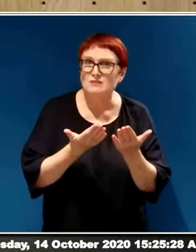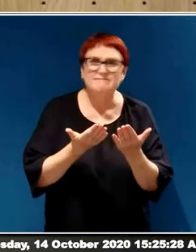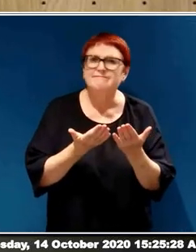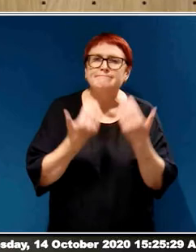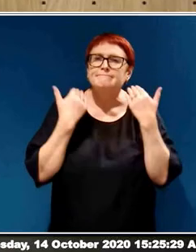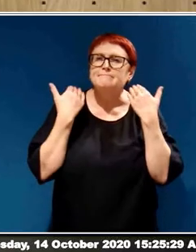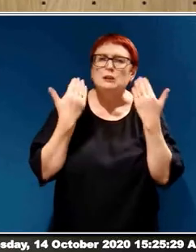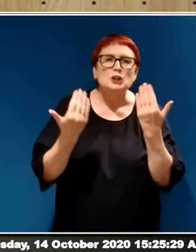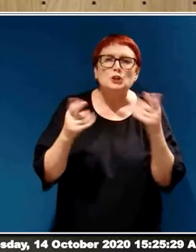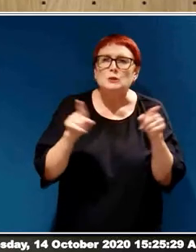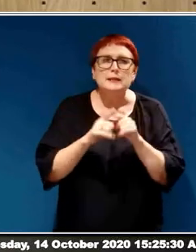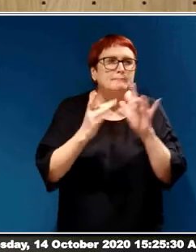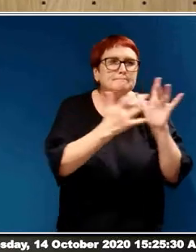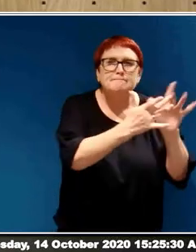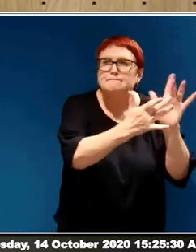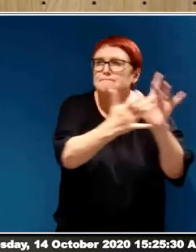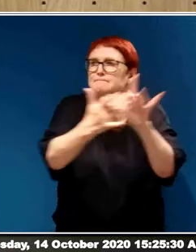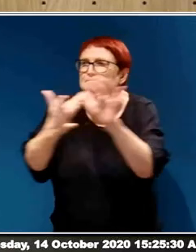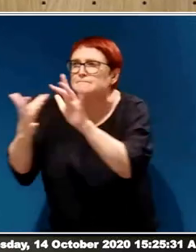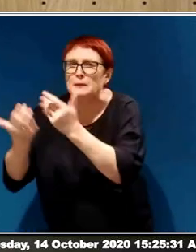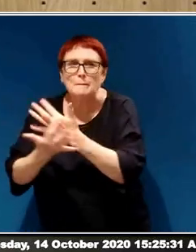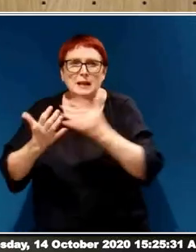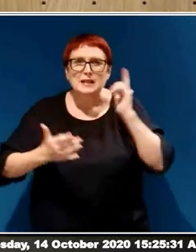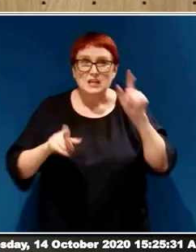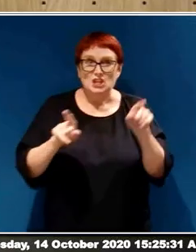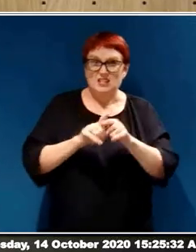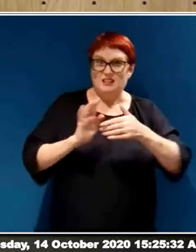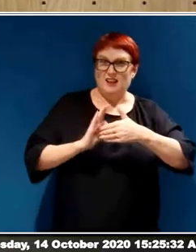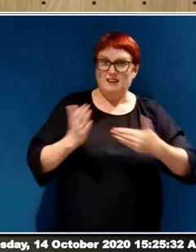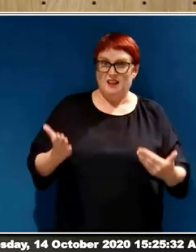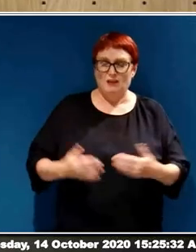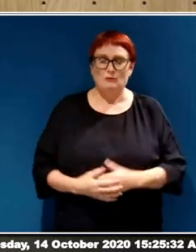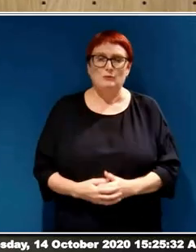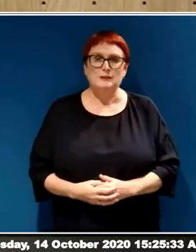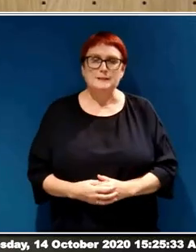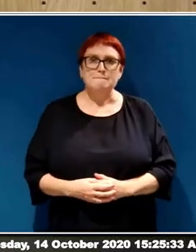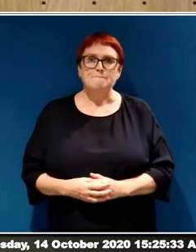There is also, through the rise of social media, wonderful opportunities